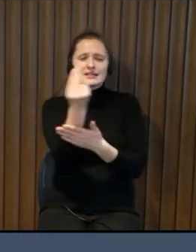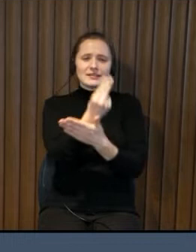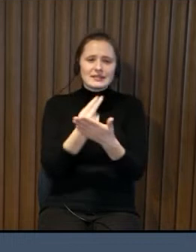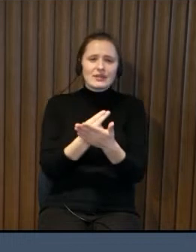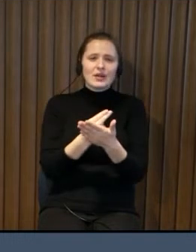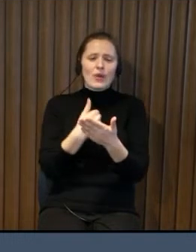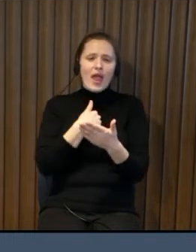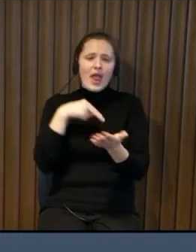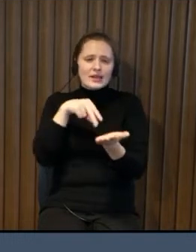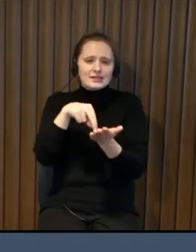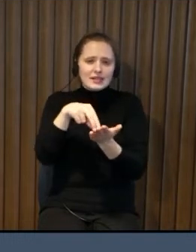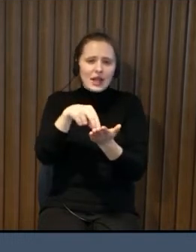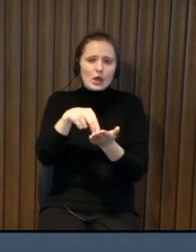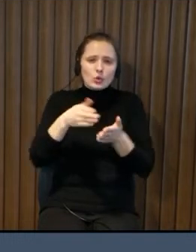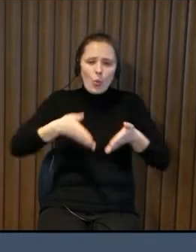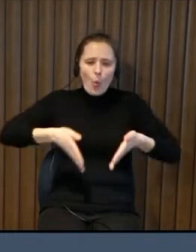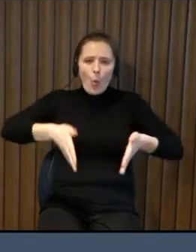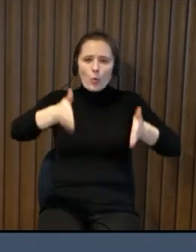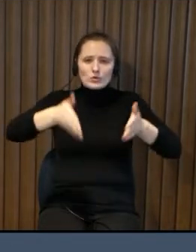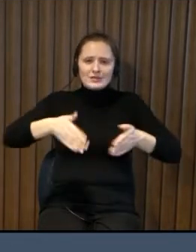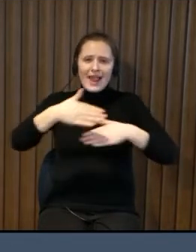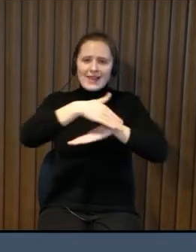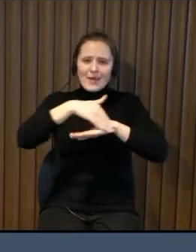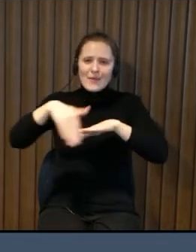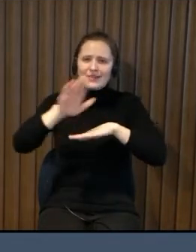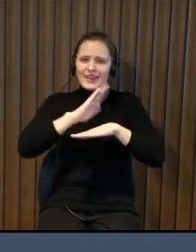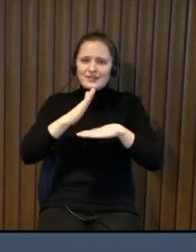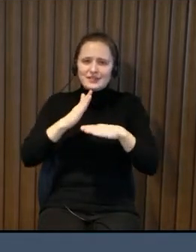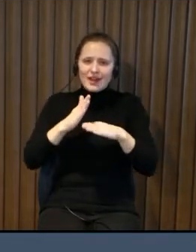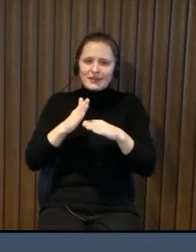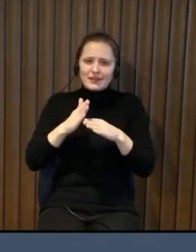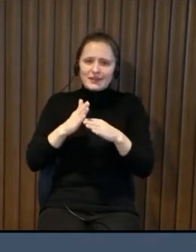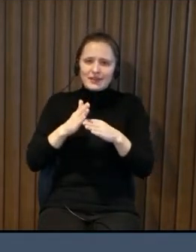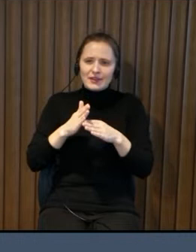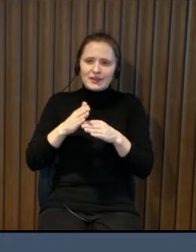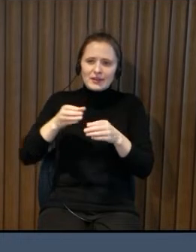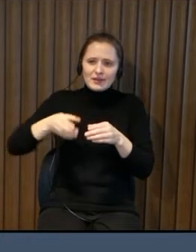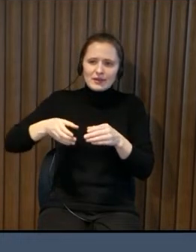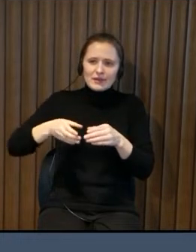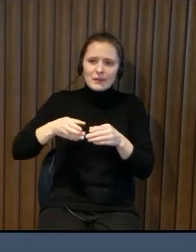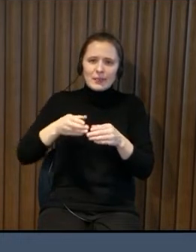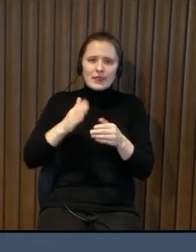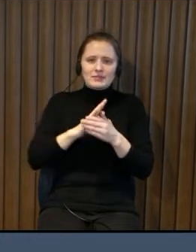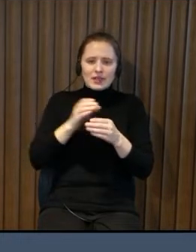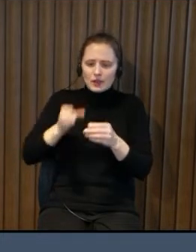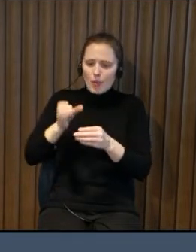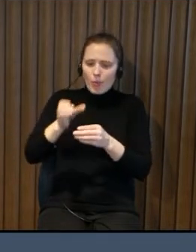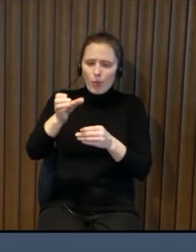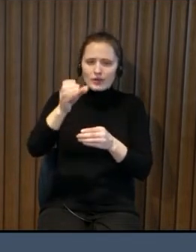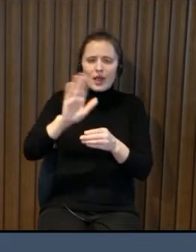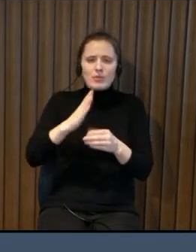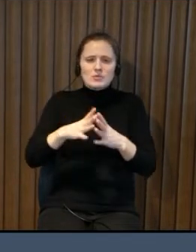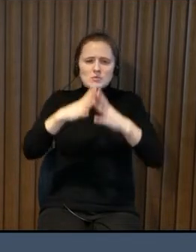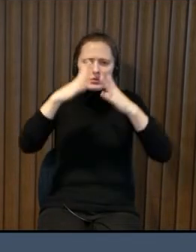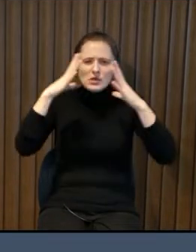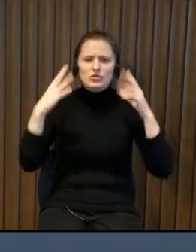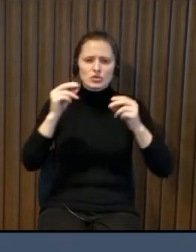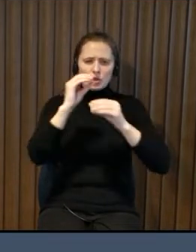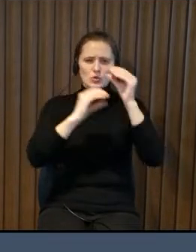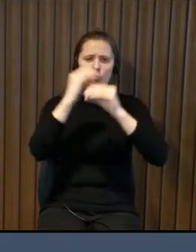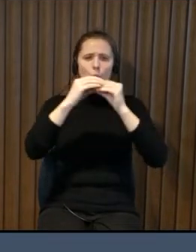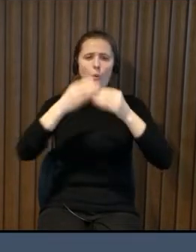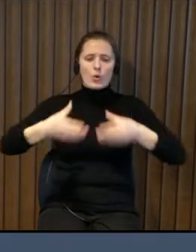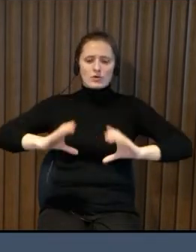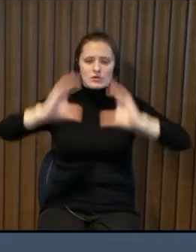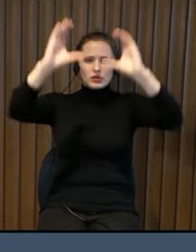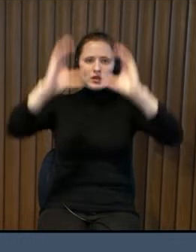is uh barrier and that's it so um we could um if you walk around you can imagine that